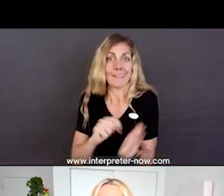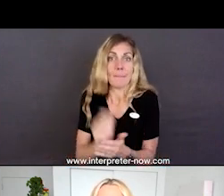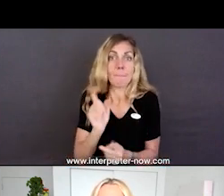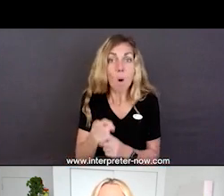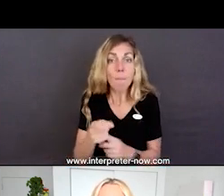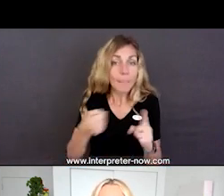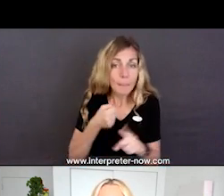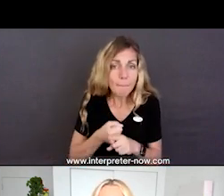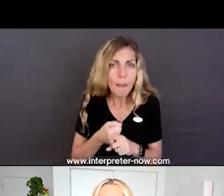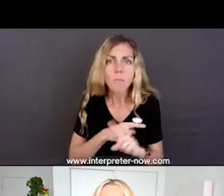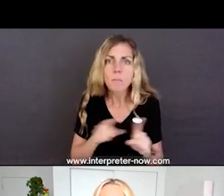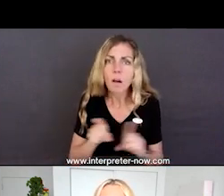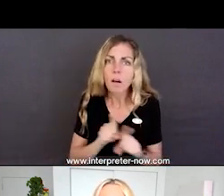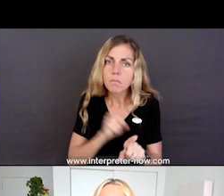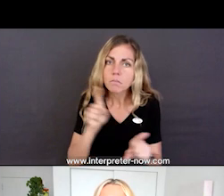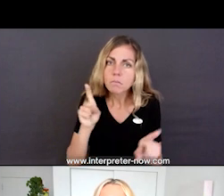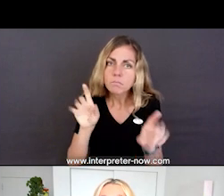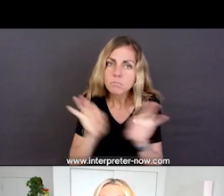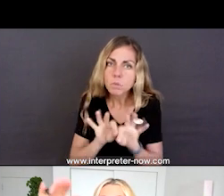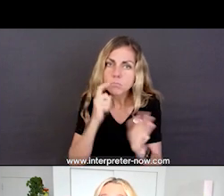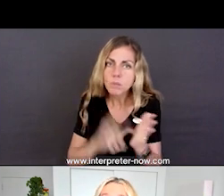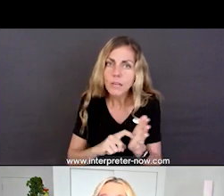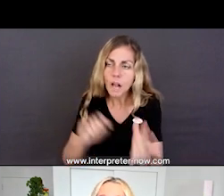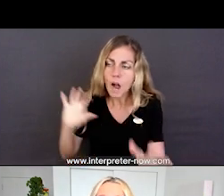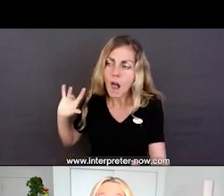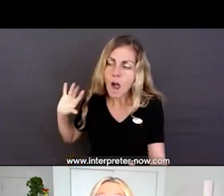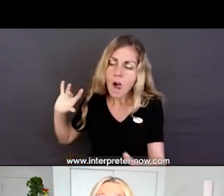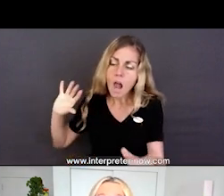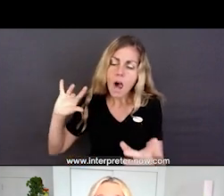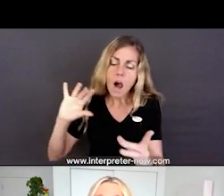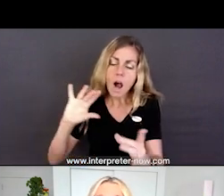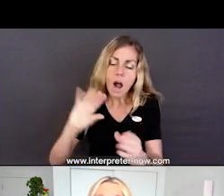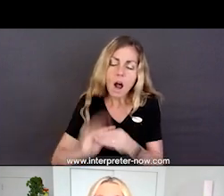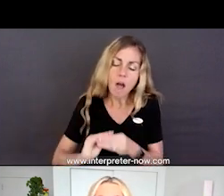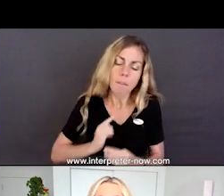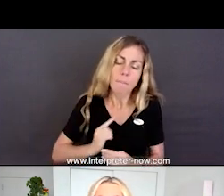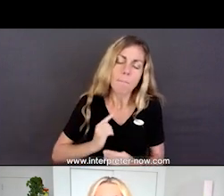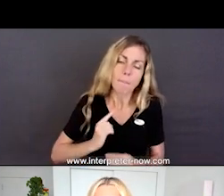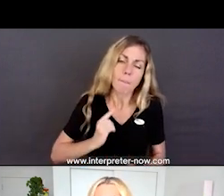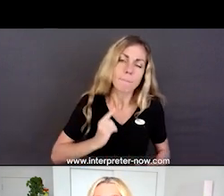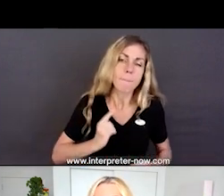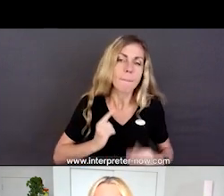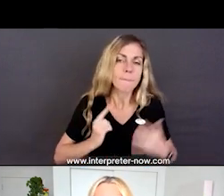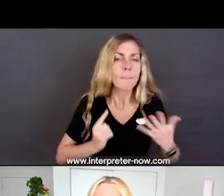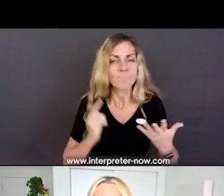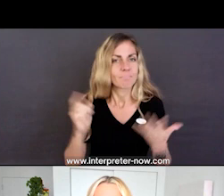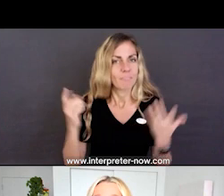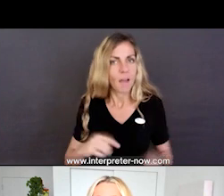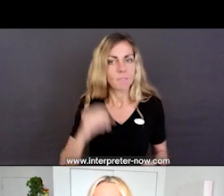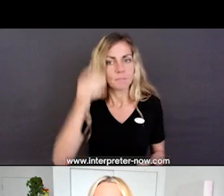also to recognize the impact after years and years and years of having that same microaggression